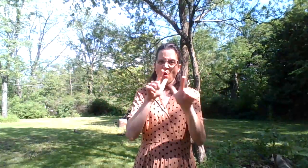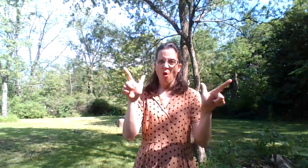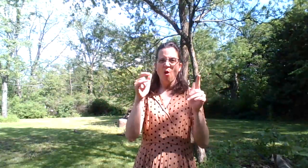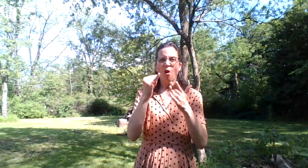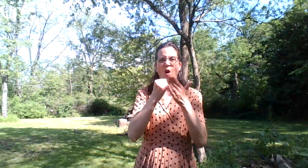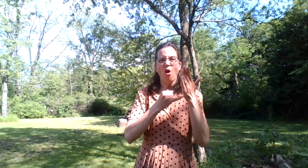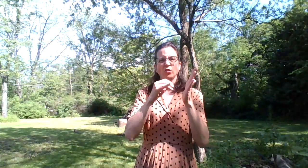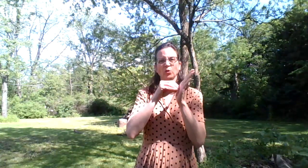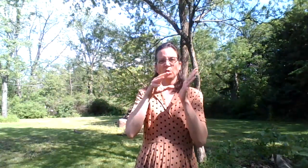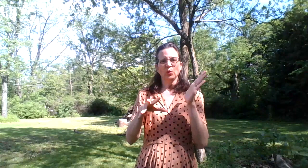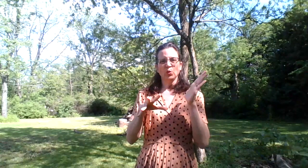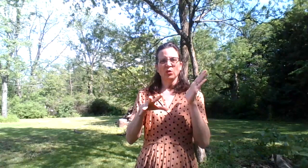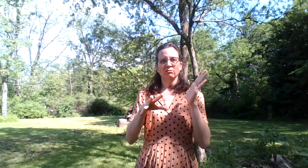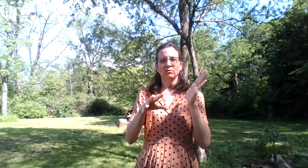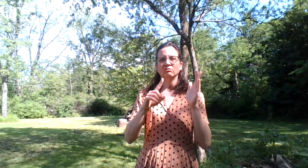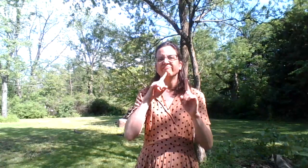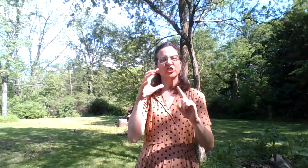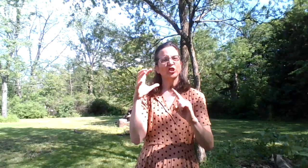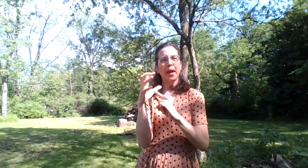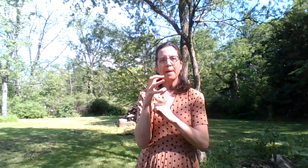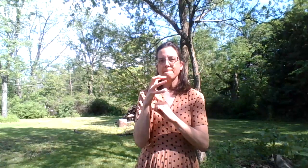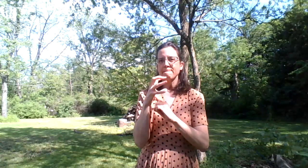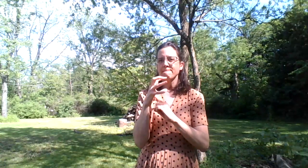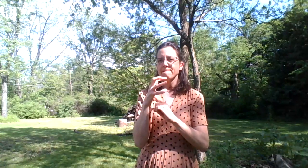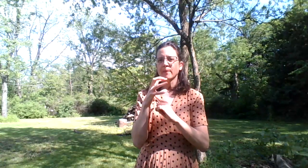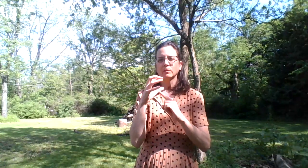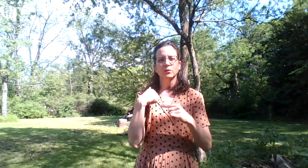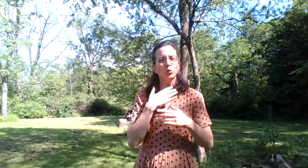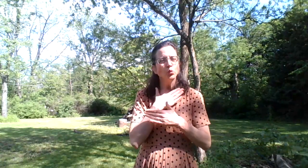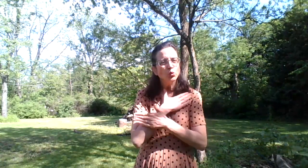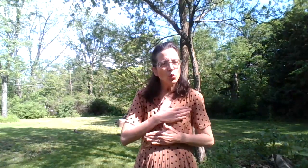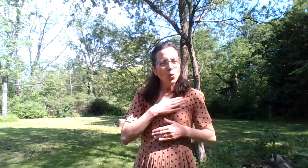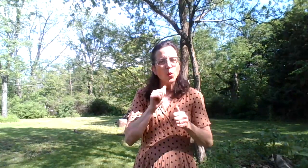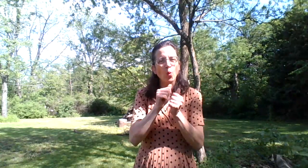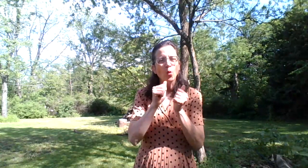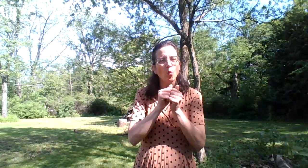I enjoy working with each and everyone of you.